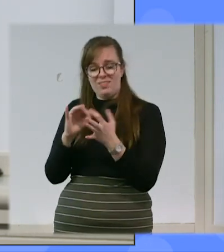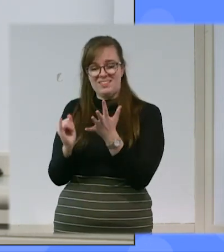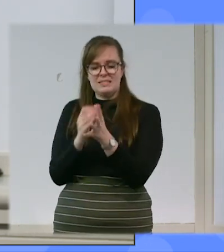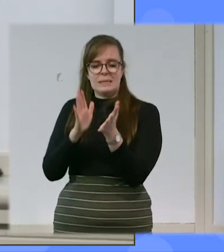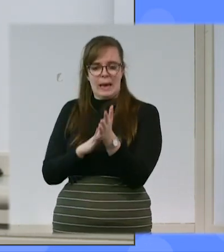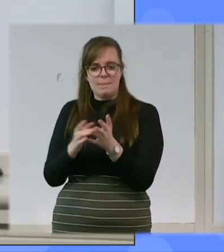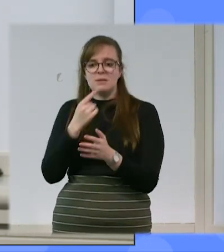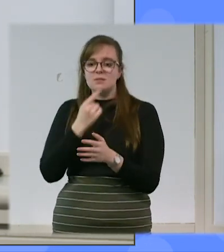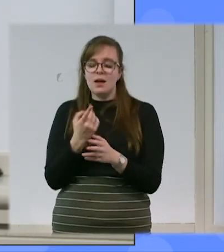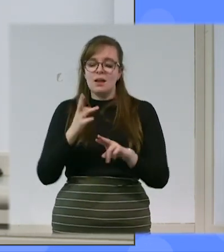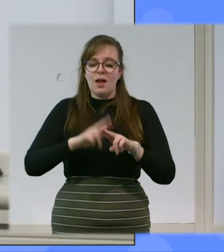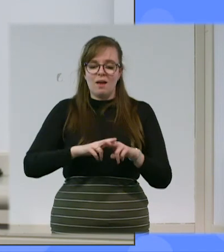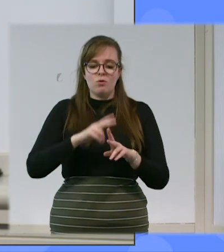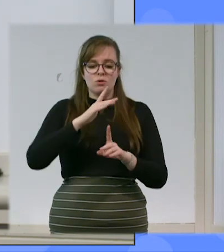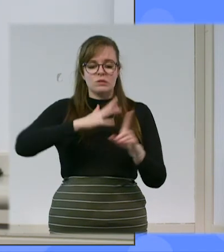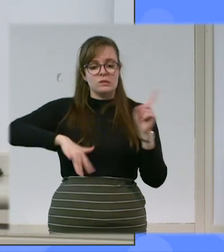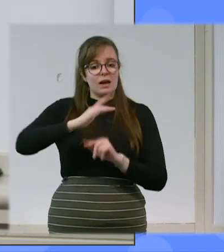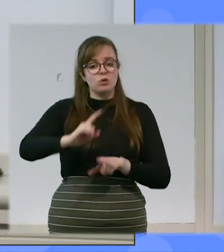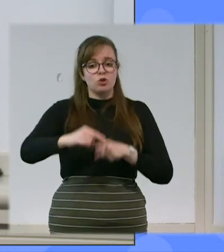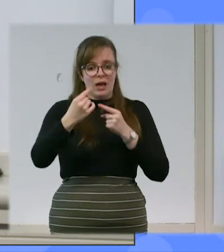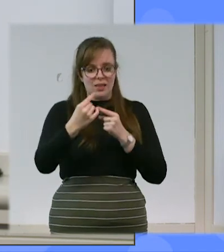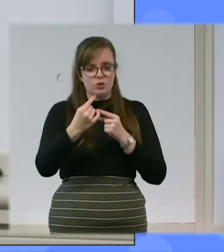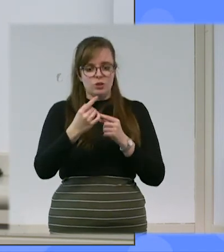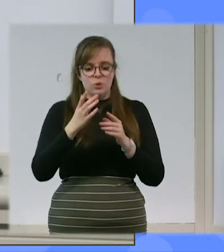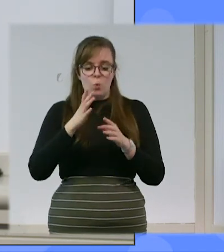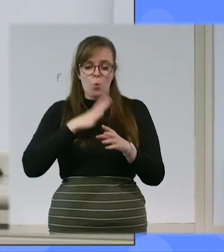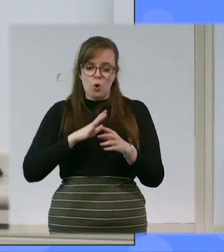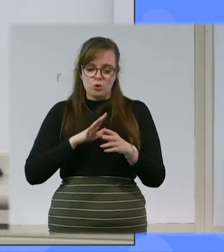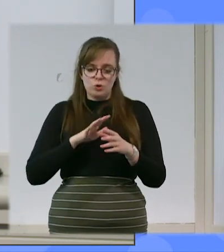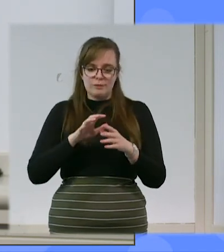the societal challenges that we face requires us to transform our economy and